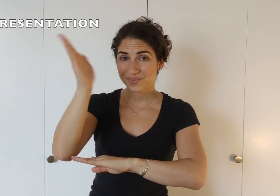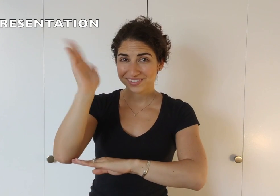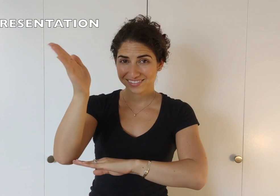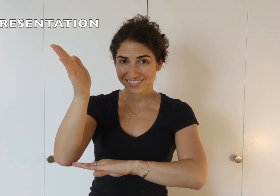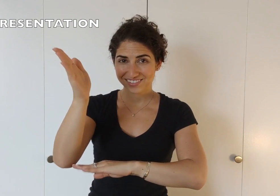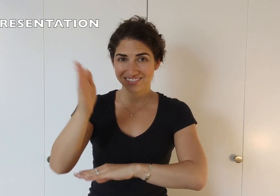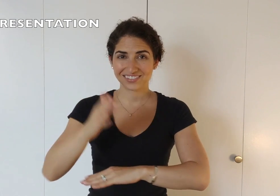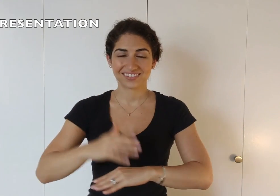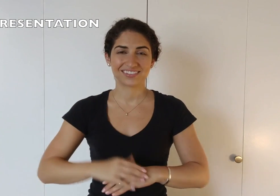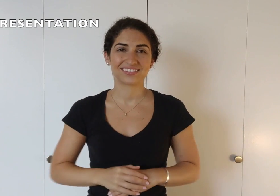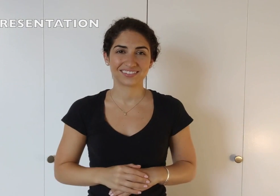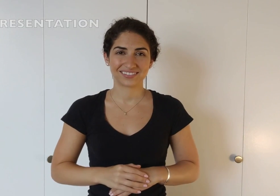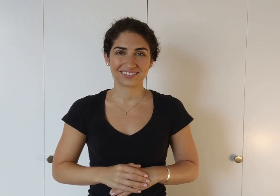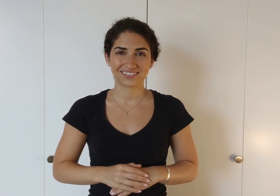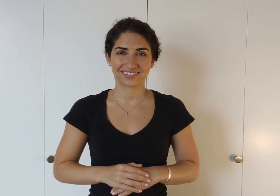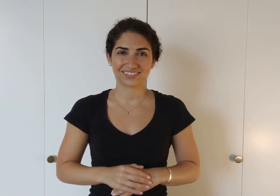PRESENTATION.